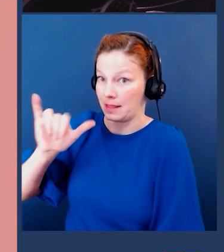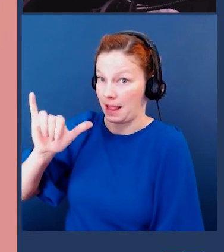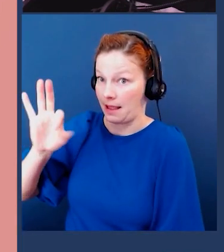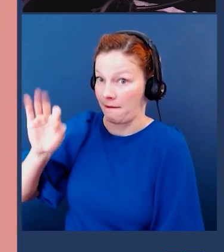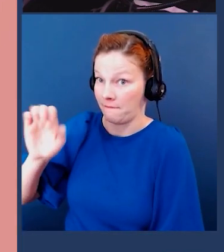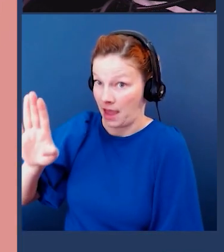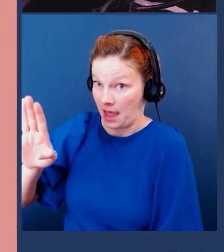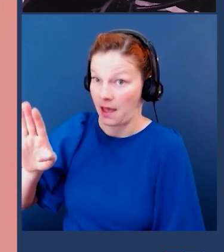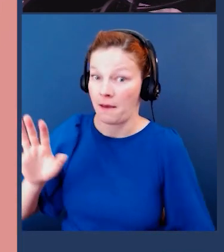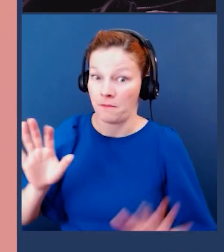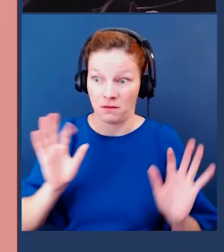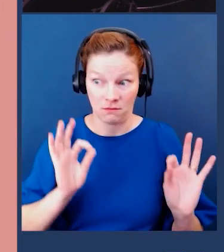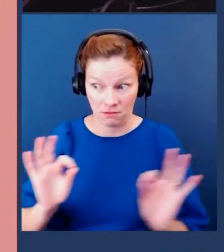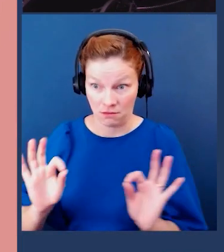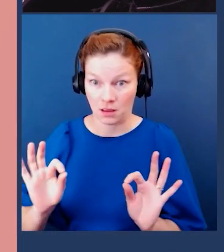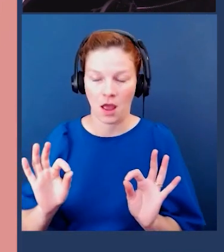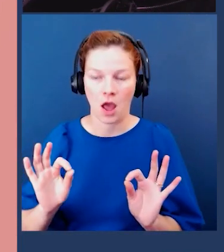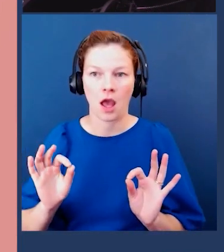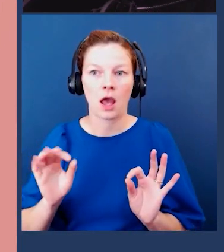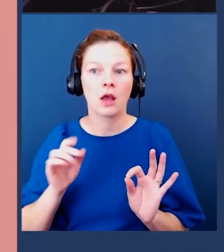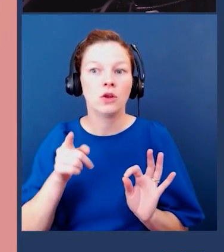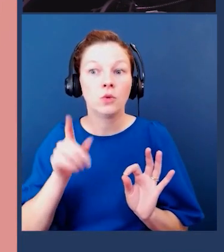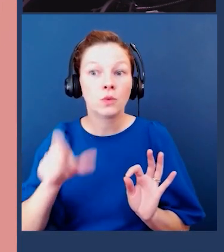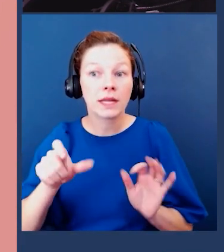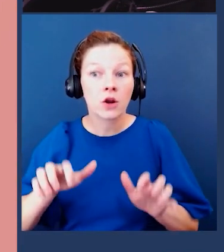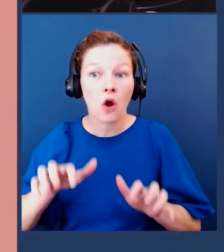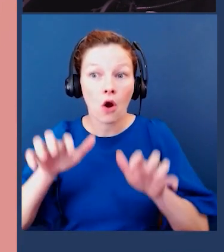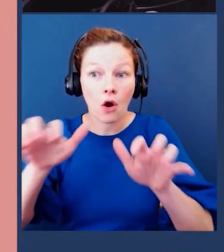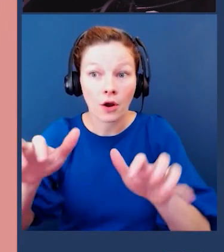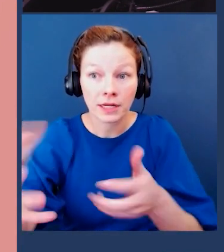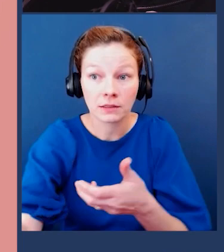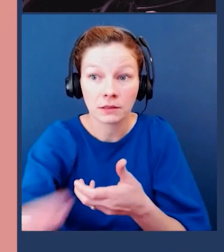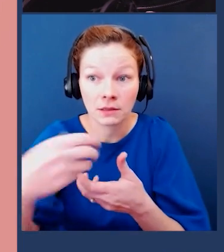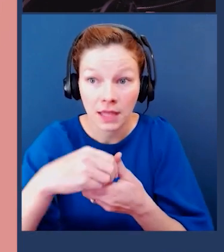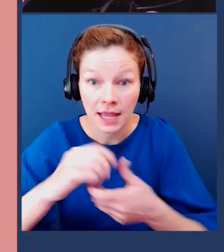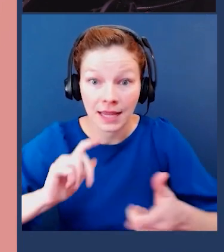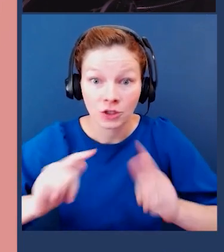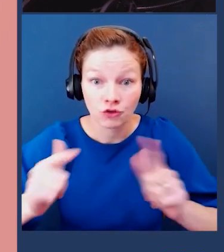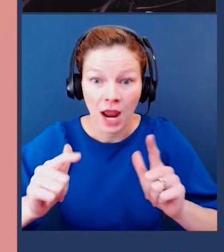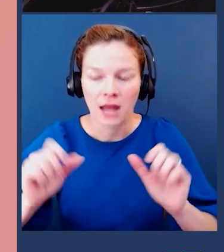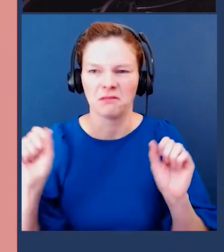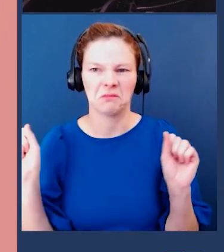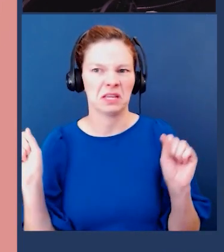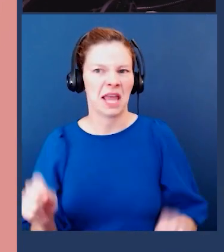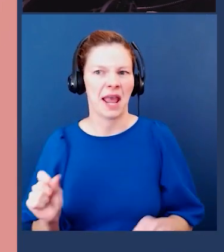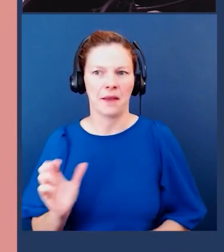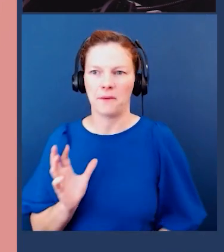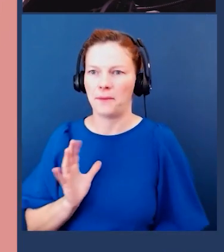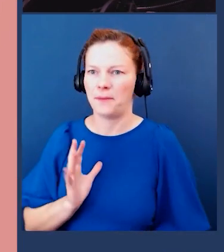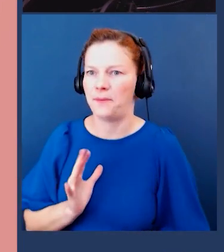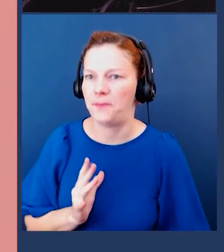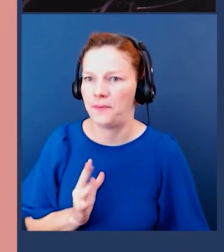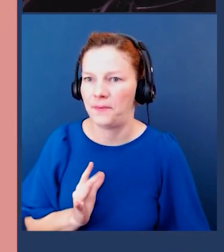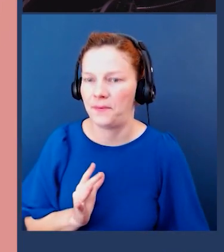to get the audience interacting with the universe itself. So here's some example of that 3D universe.